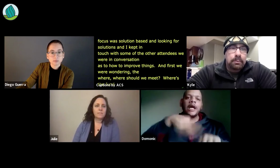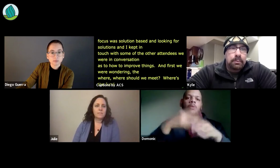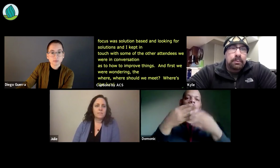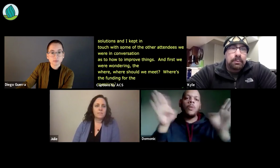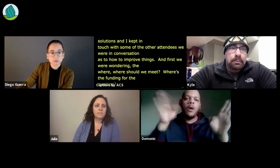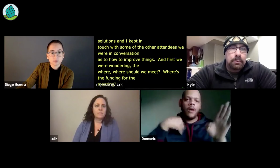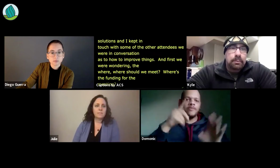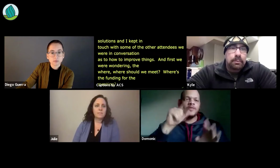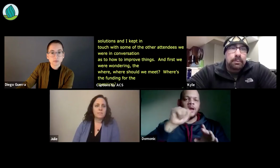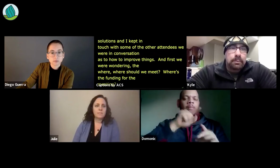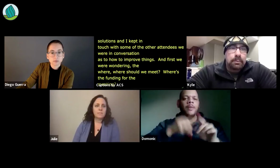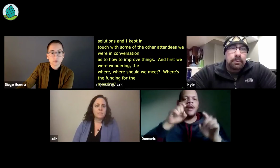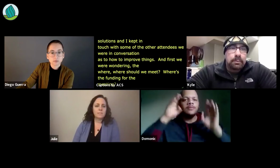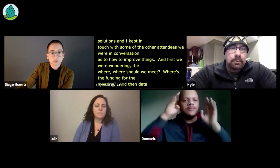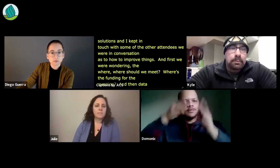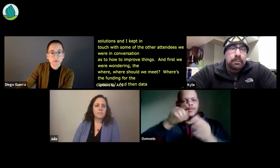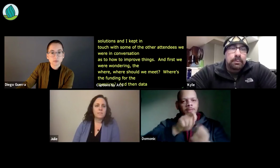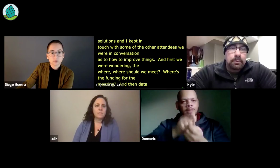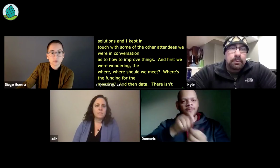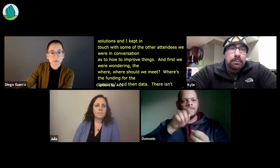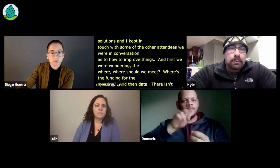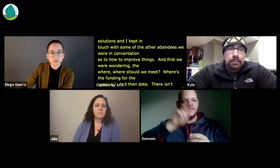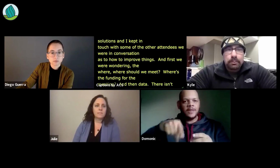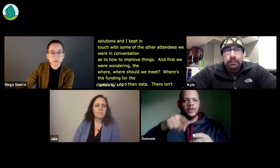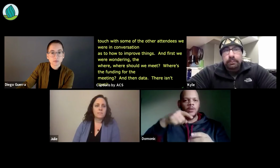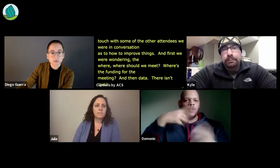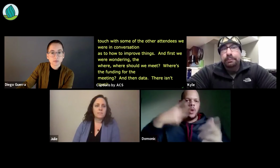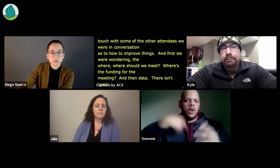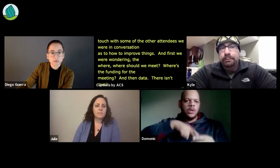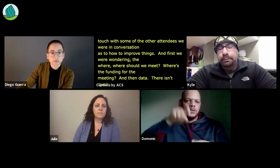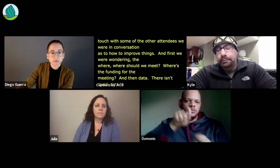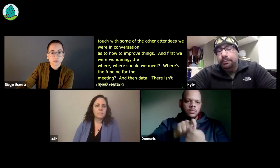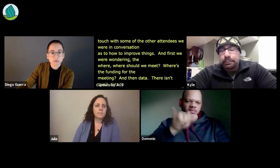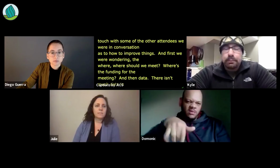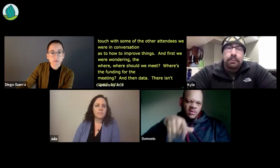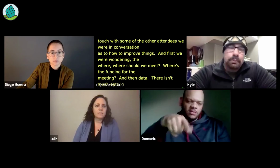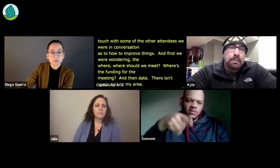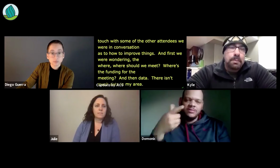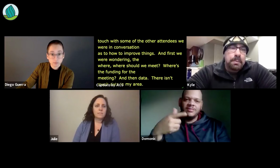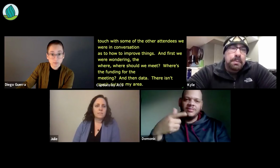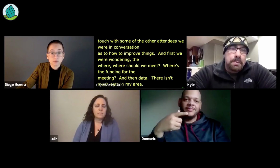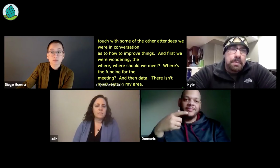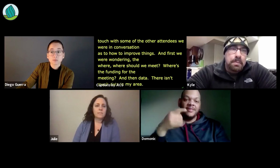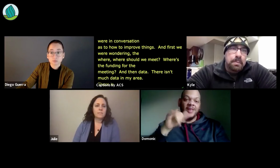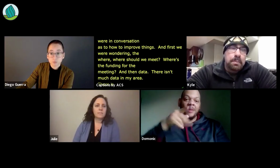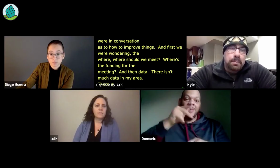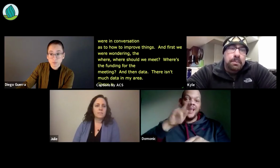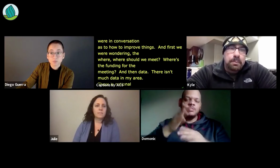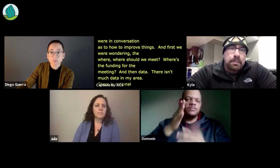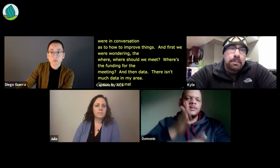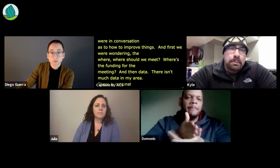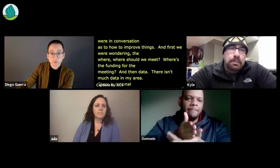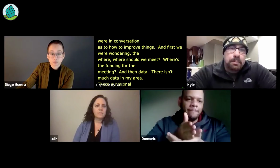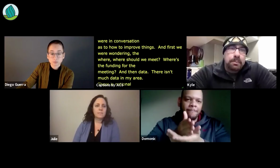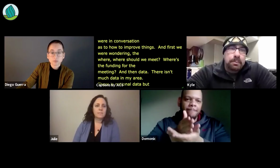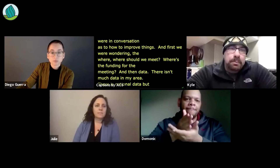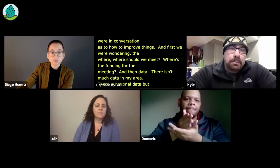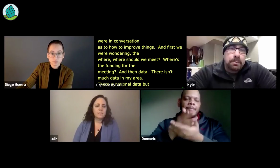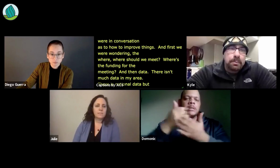There is national data but not for Philadelphia with our specific needs in that area, and the pandemic stopped all that momentum.